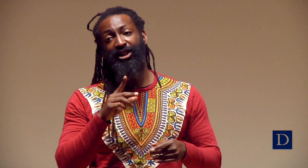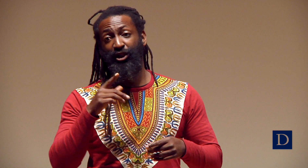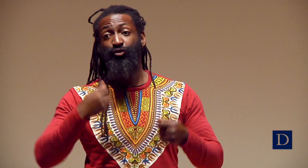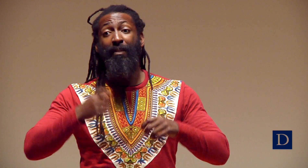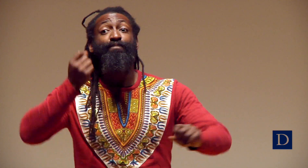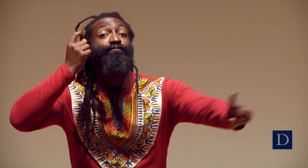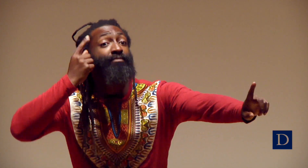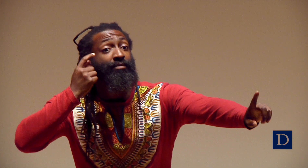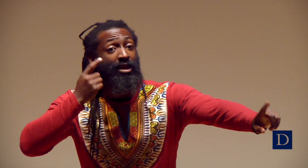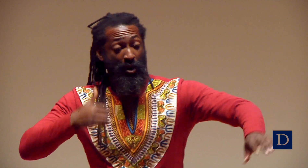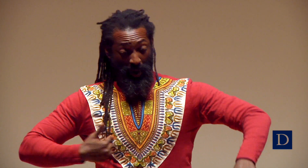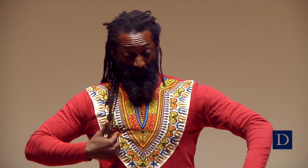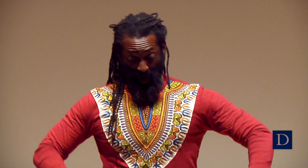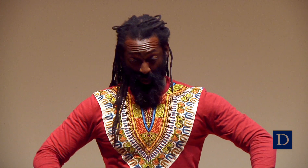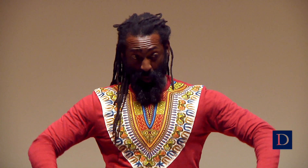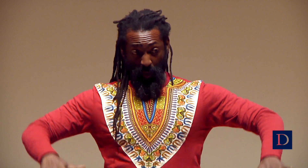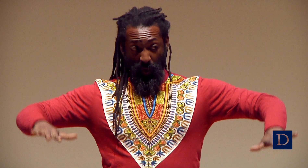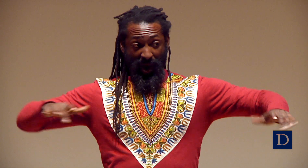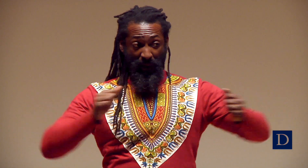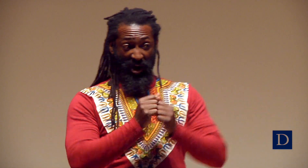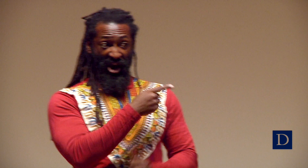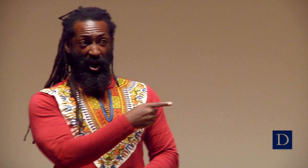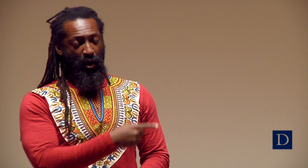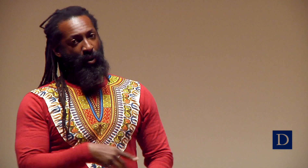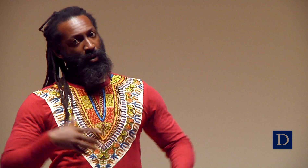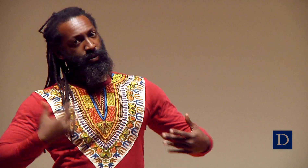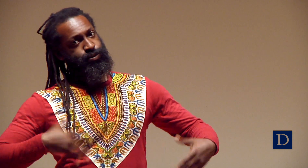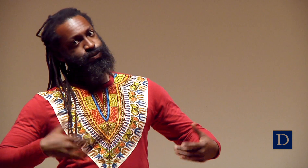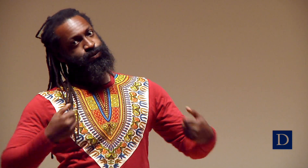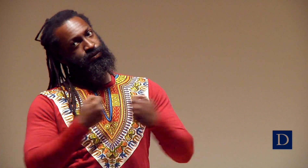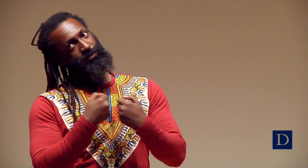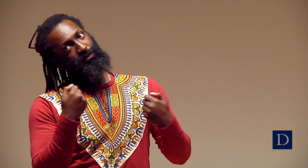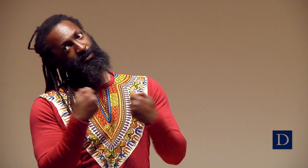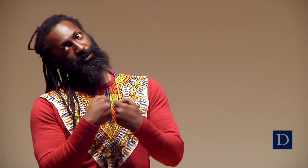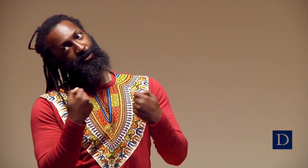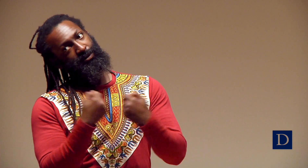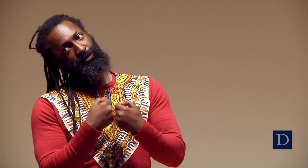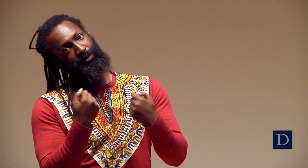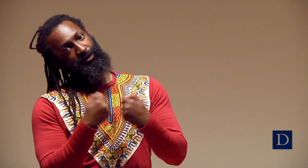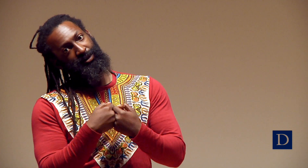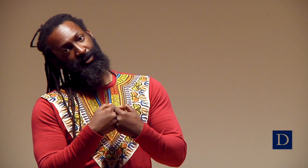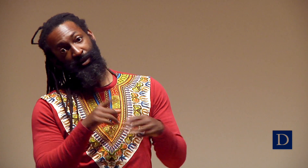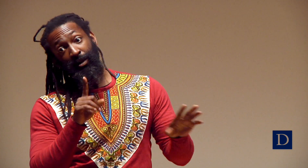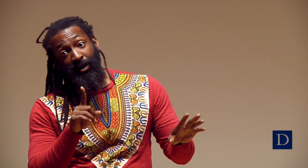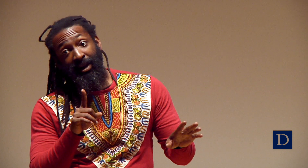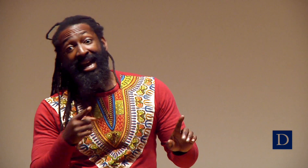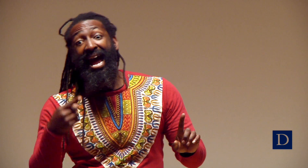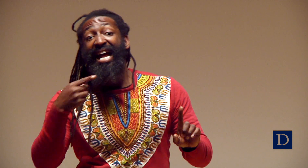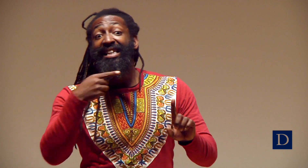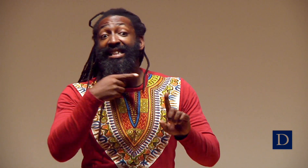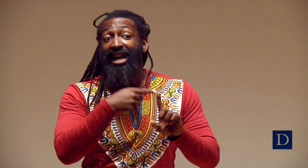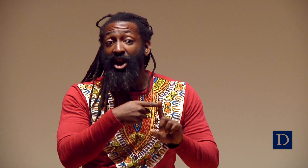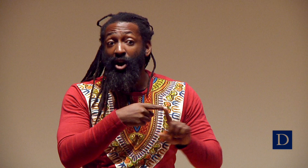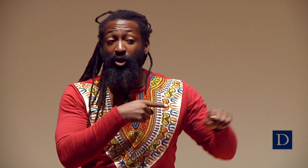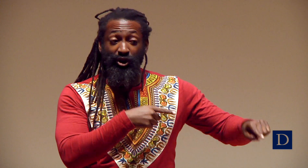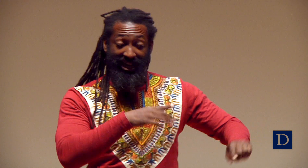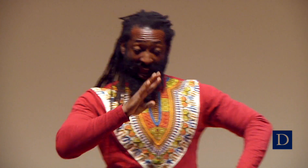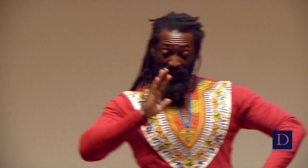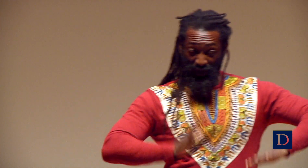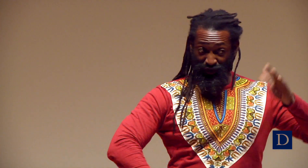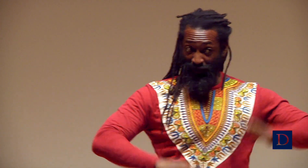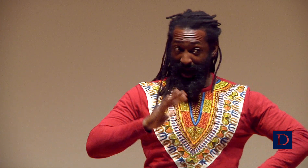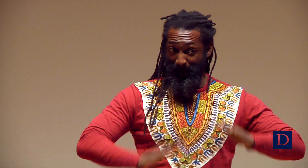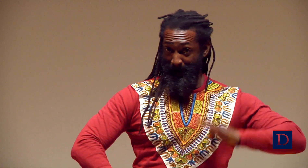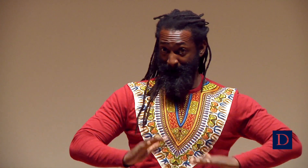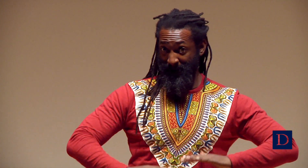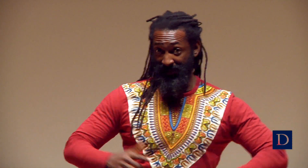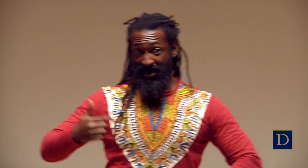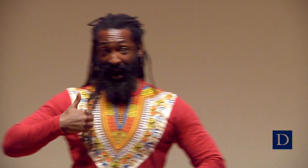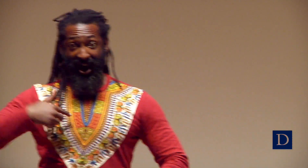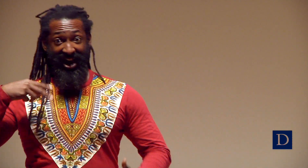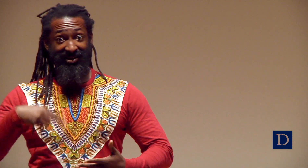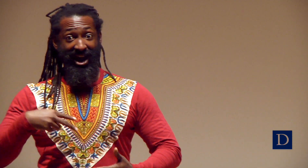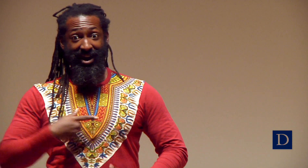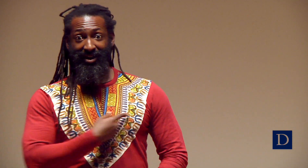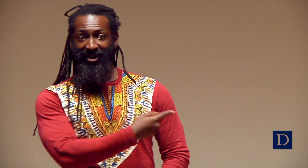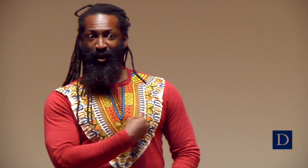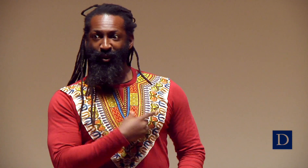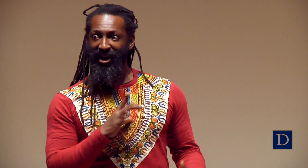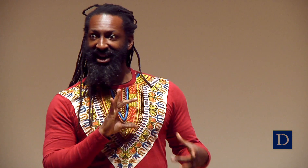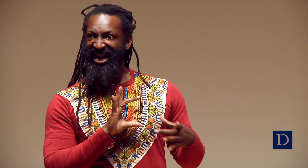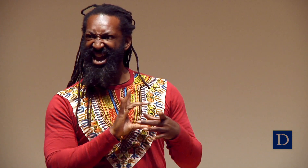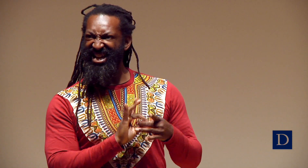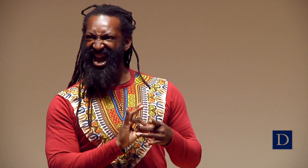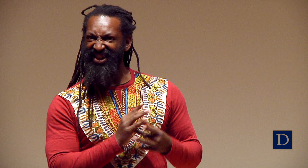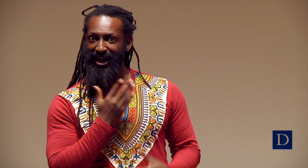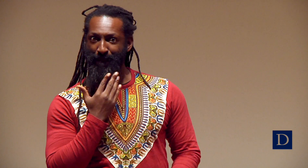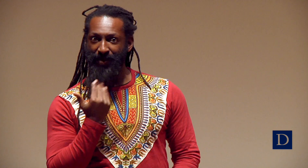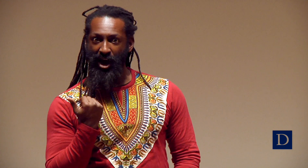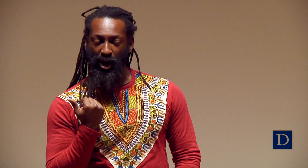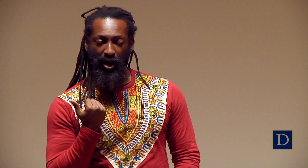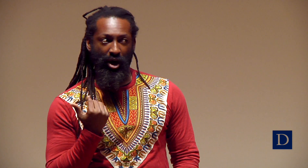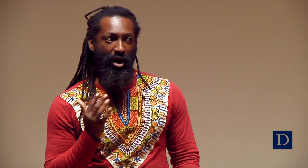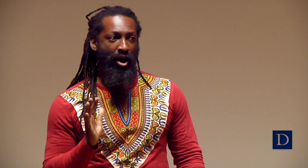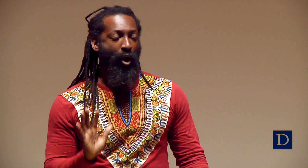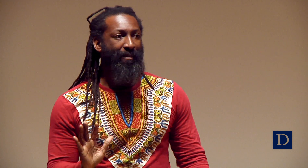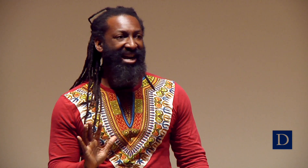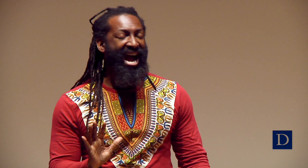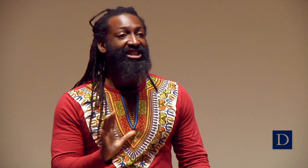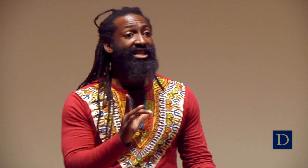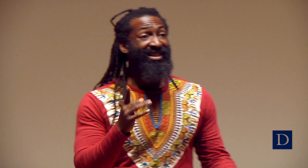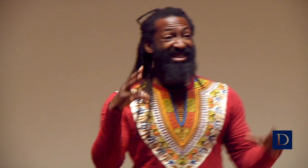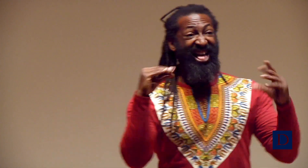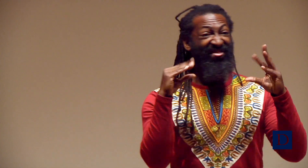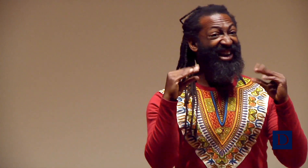My sister is amazing. When we were growing up, we butted heads… until she got a drum and I started dancing. Then we connected so much better, oh my gosh.